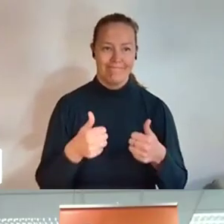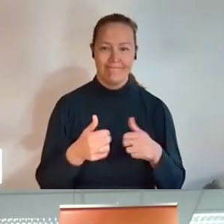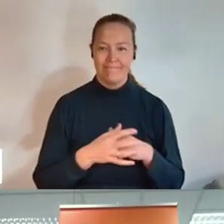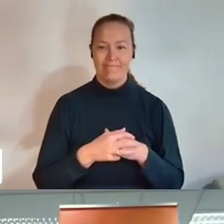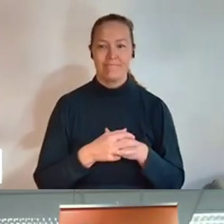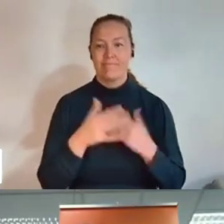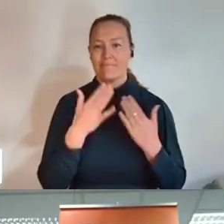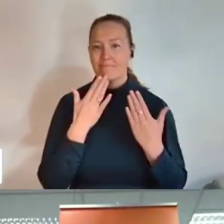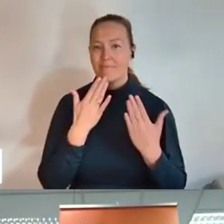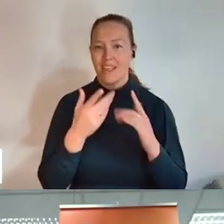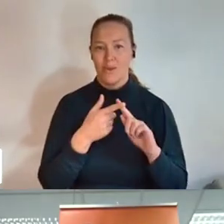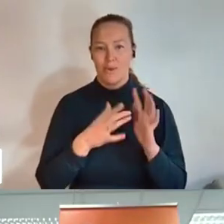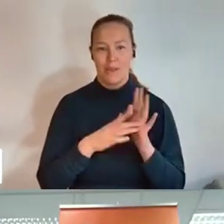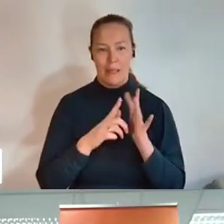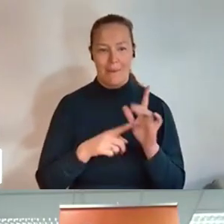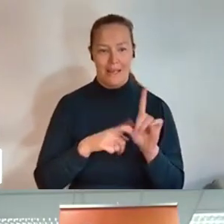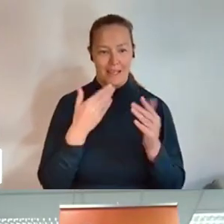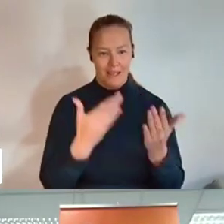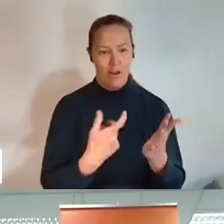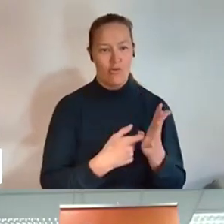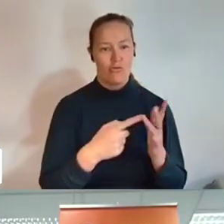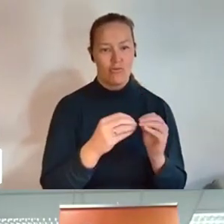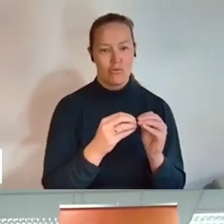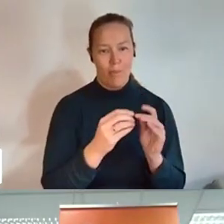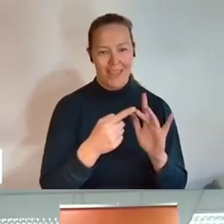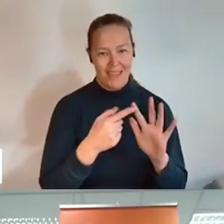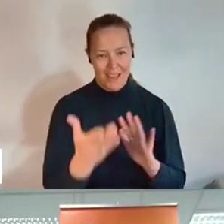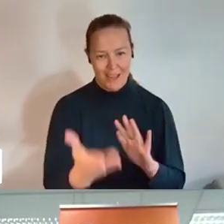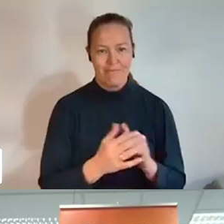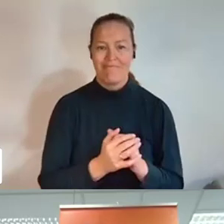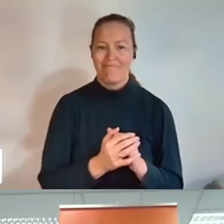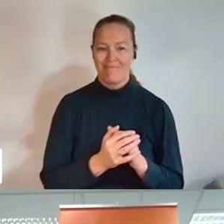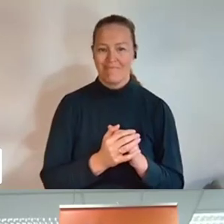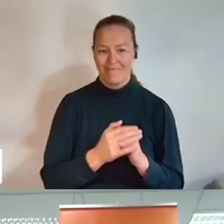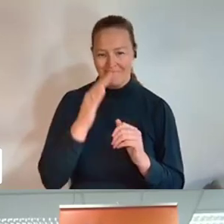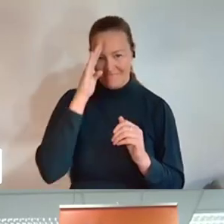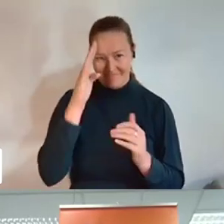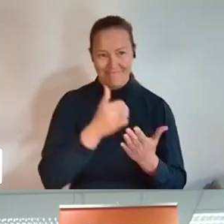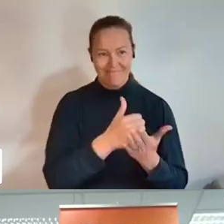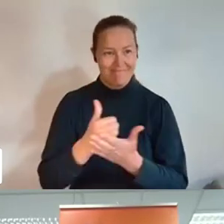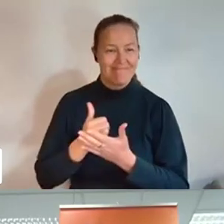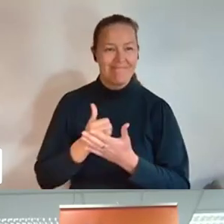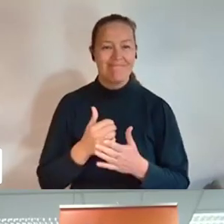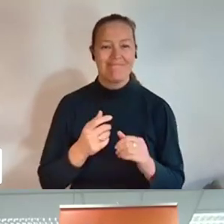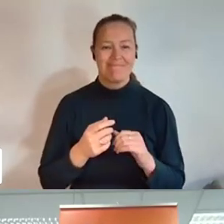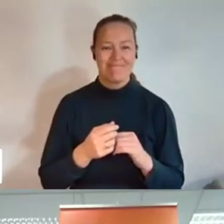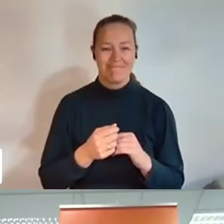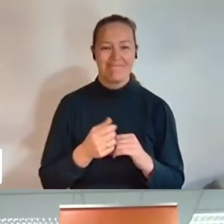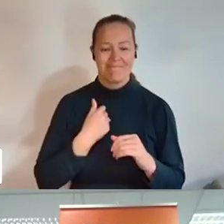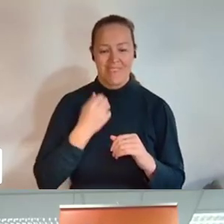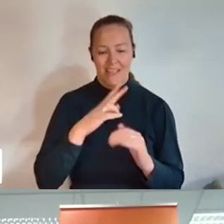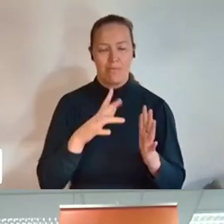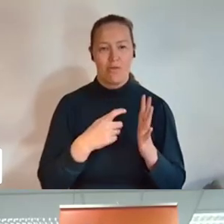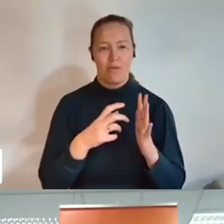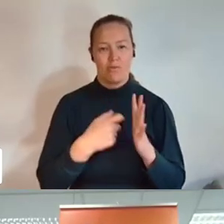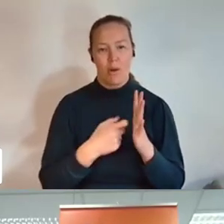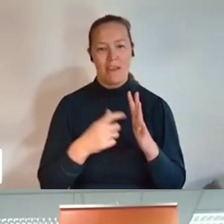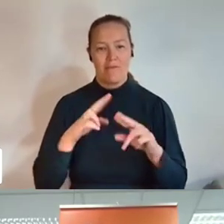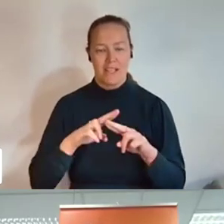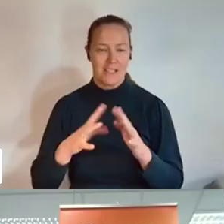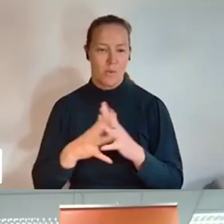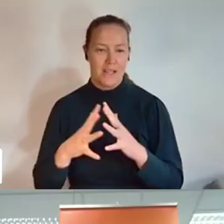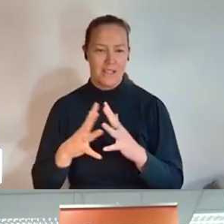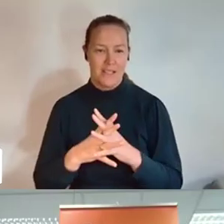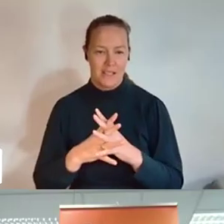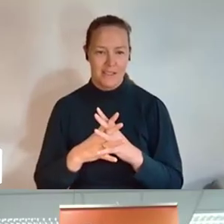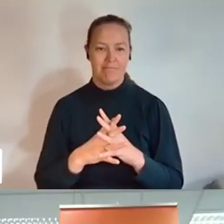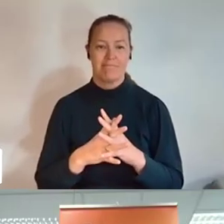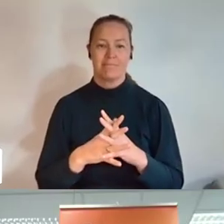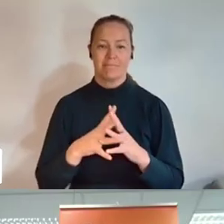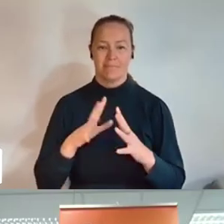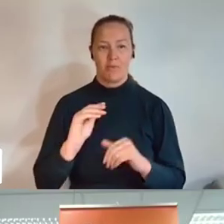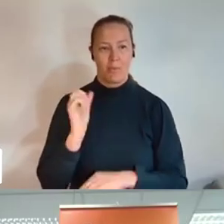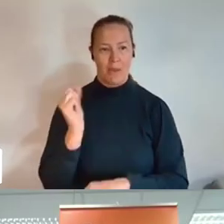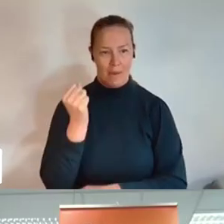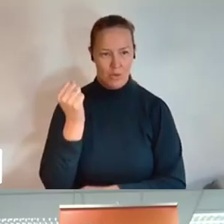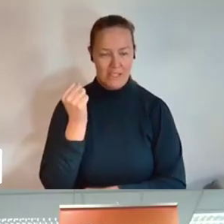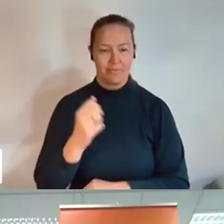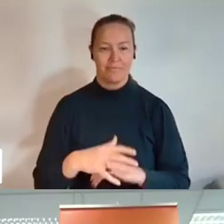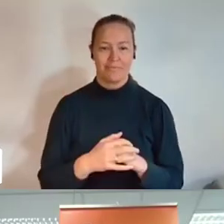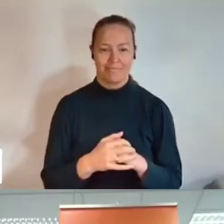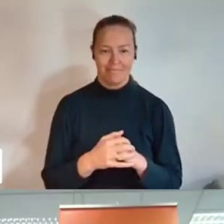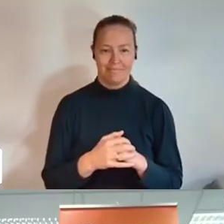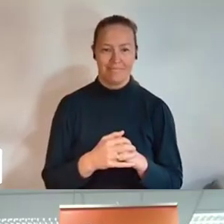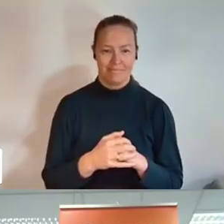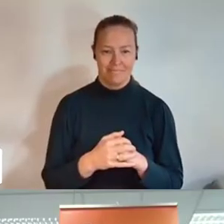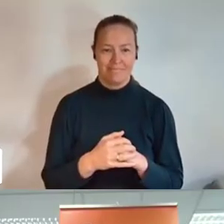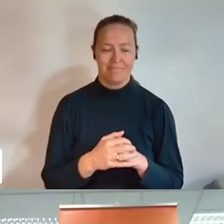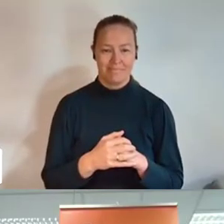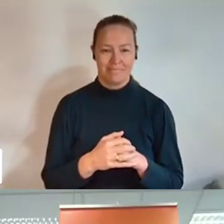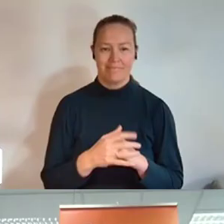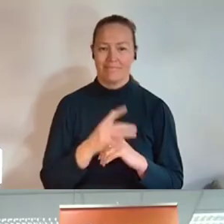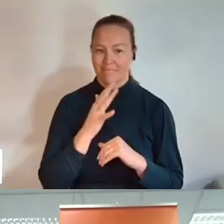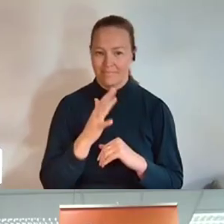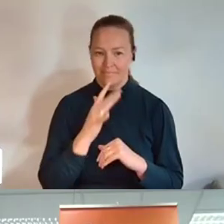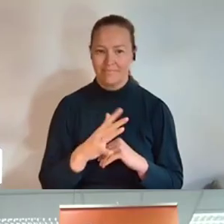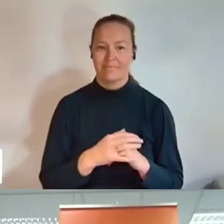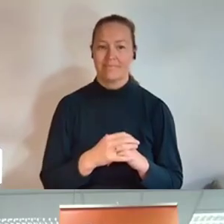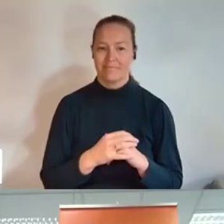Emily. Robbie. Tēnā koutou e hoa mā. Ko Robbie Francis Watene tōku ikoa. E noho ana au ki